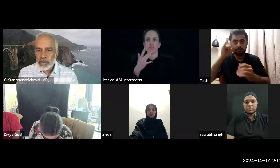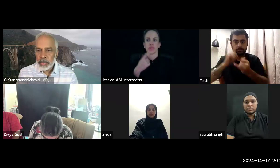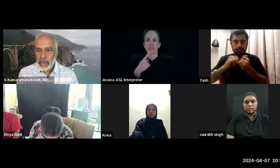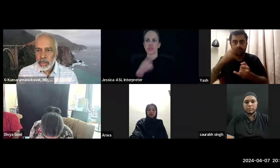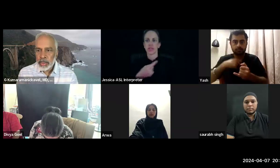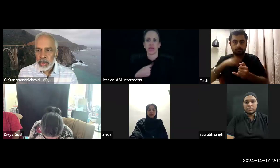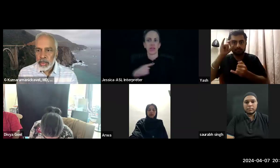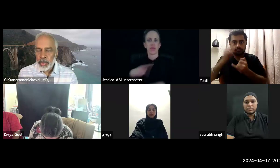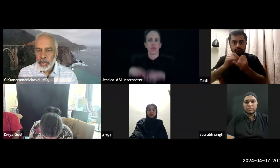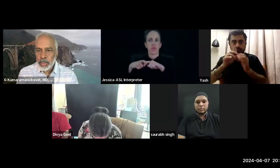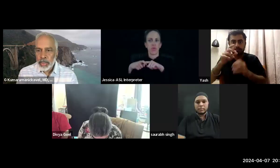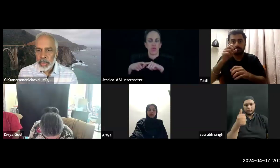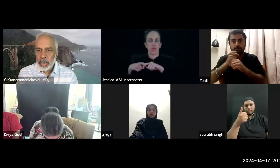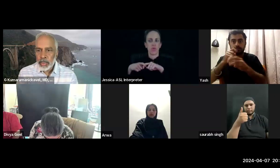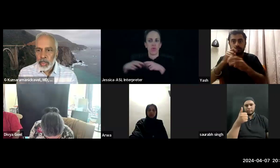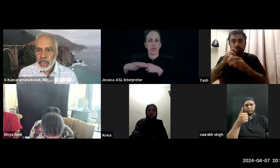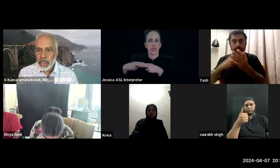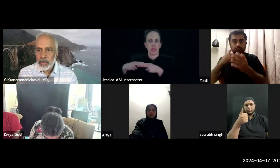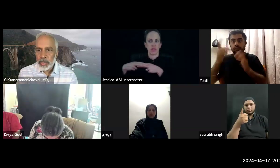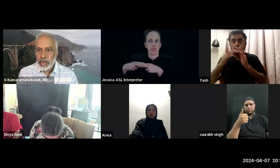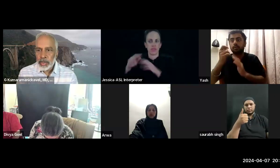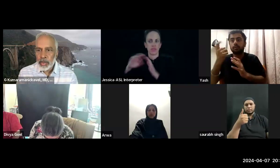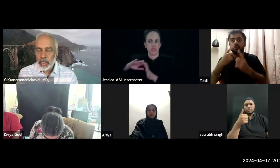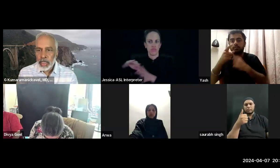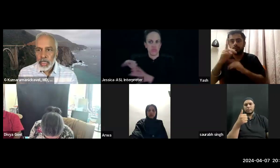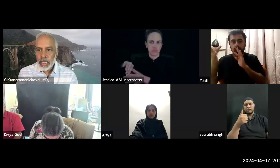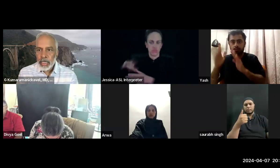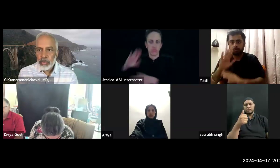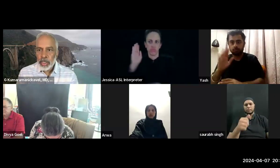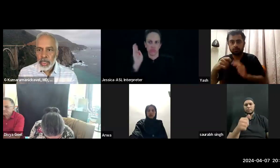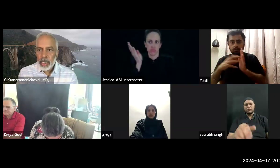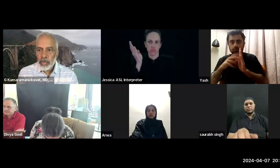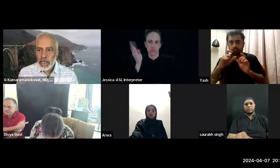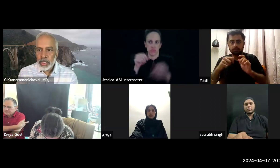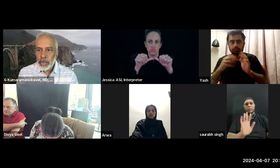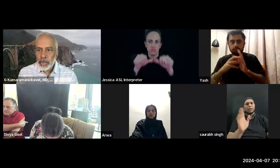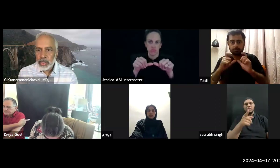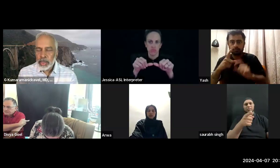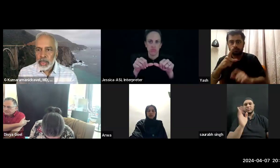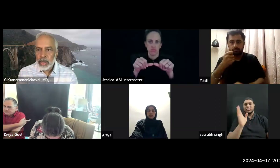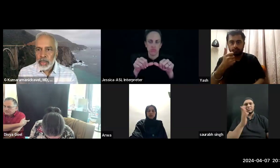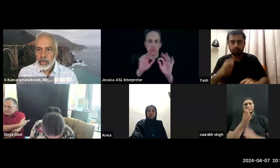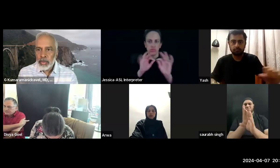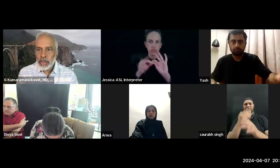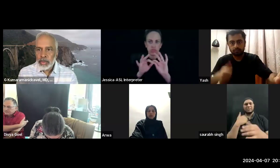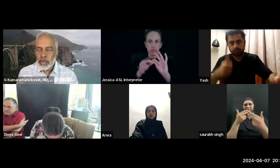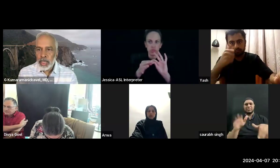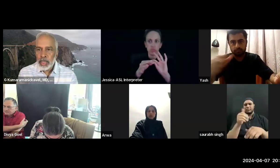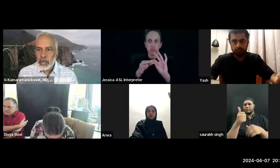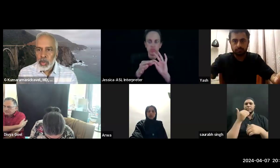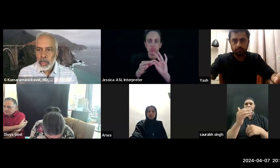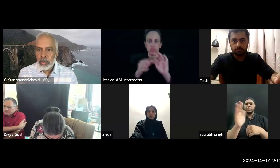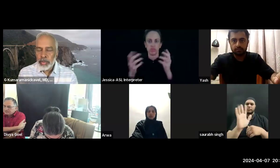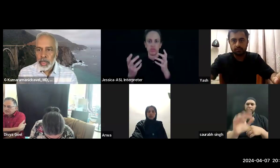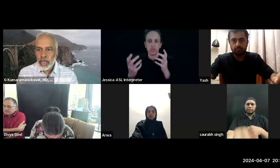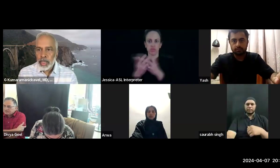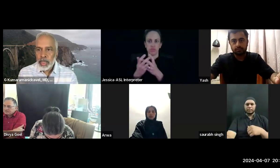from this uh point and only give the talk. and we can have the interpreters uh much well blown up